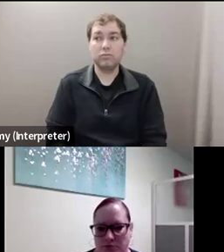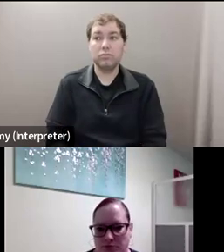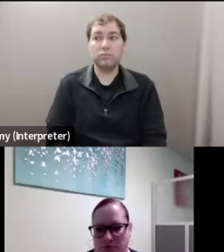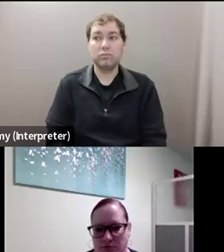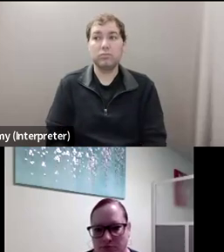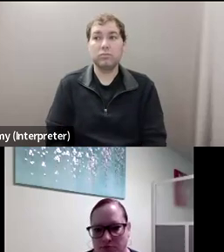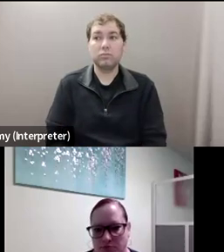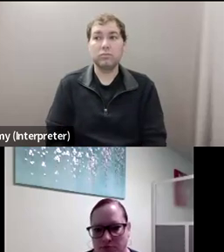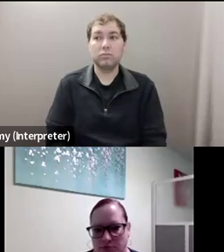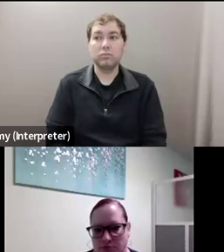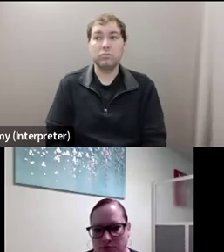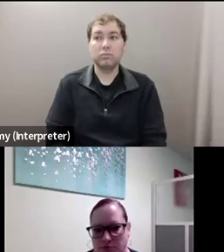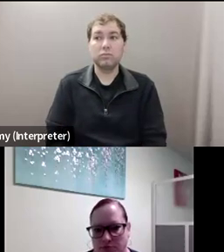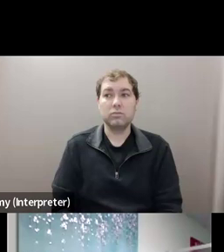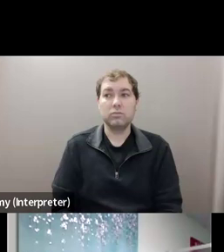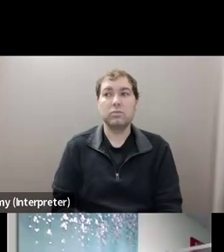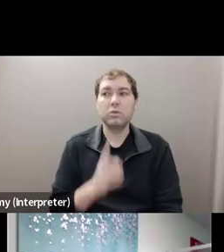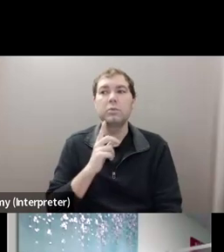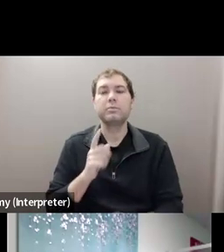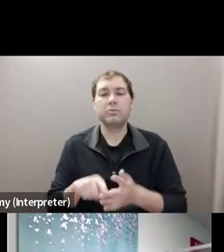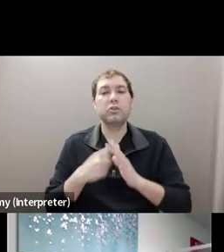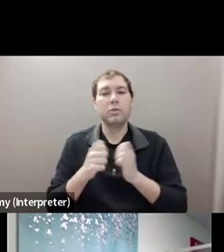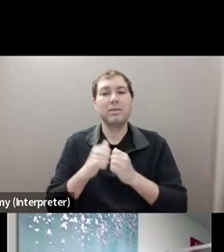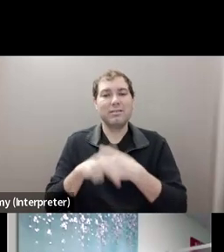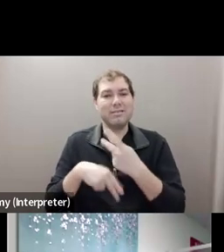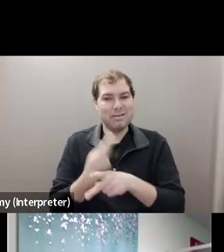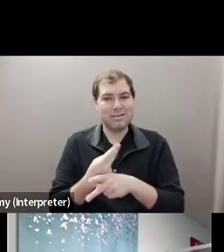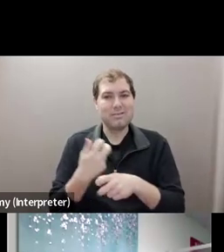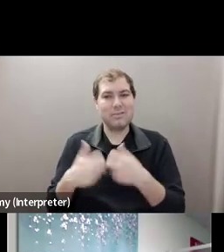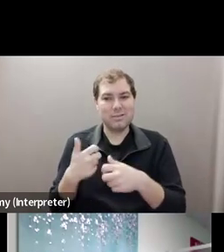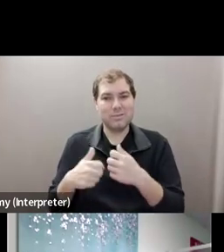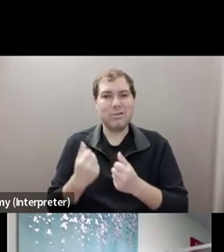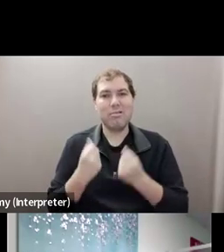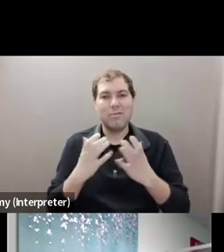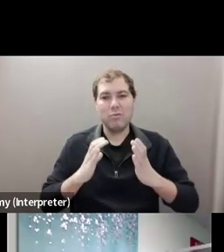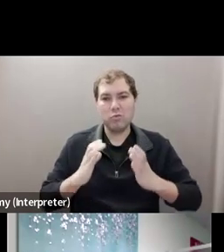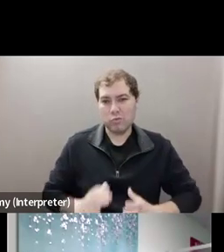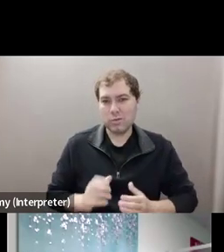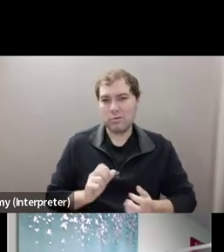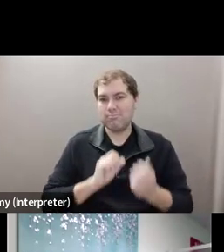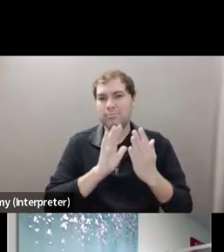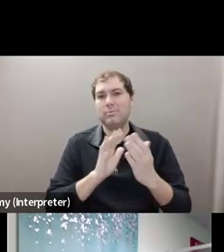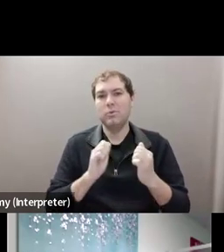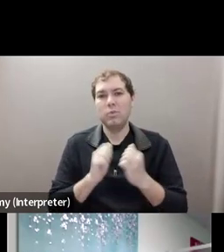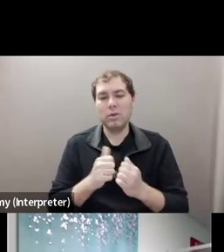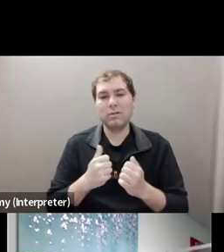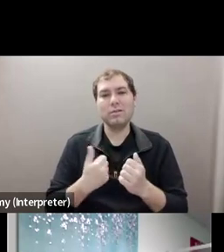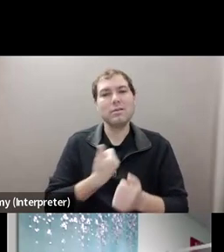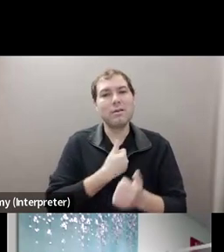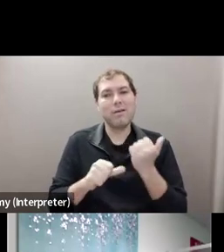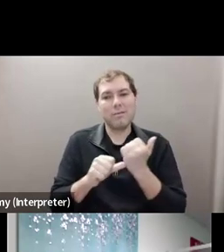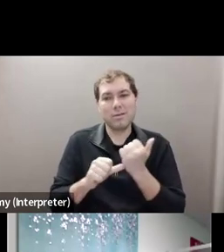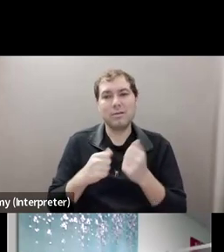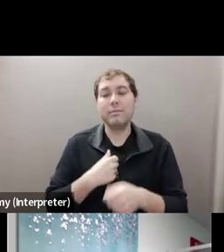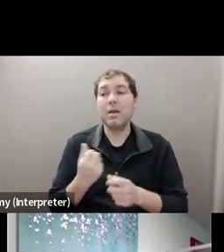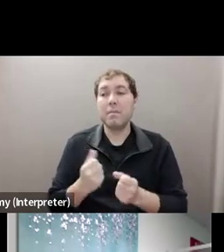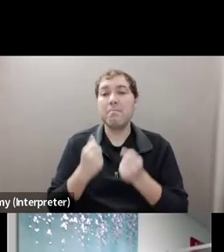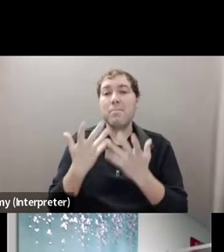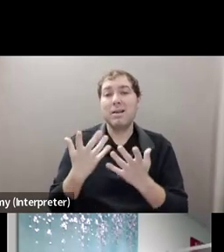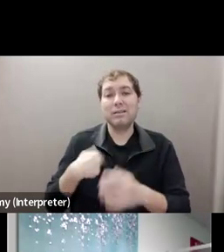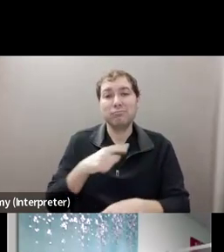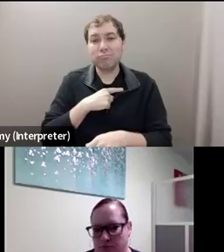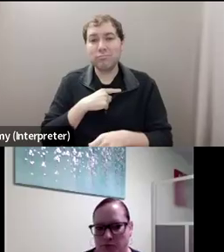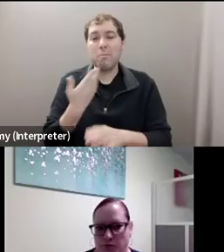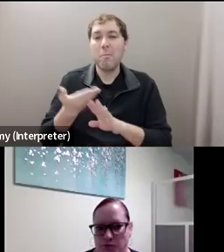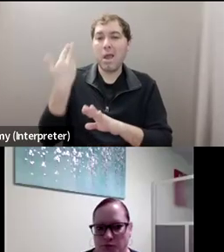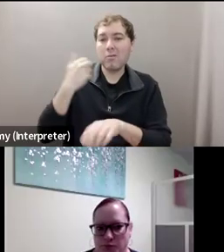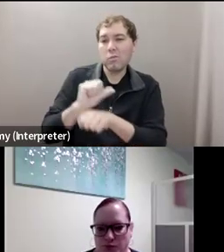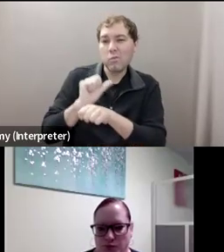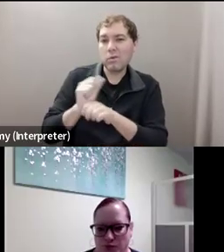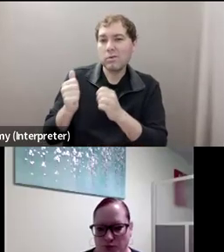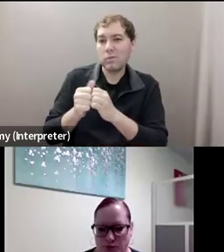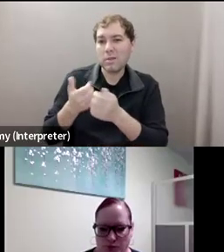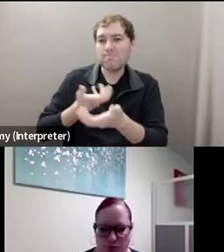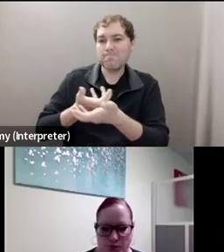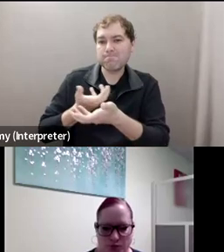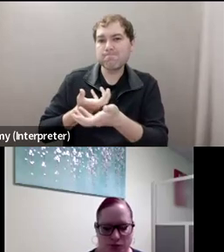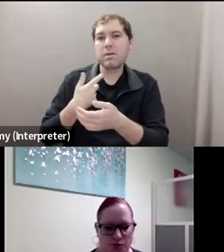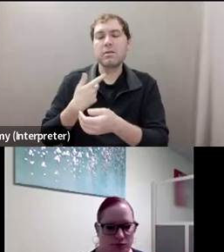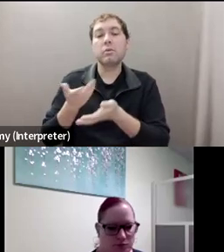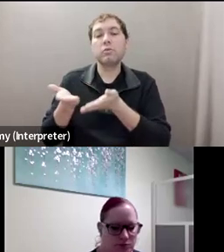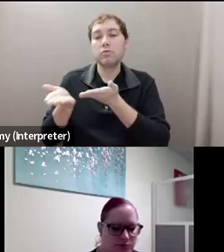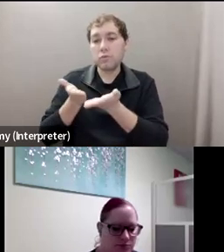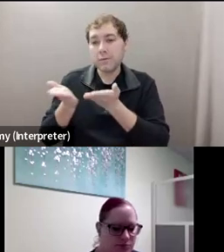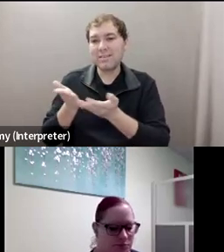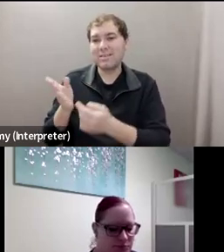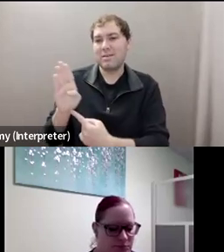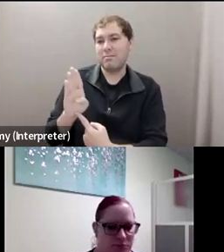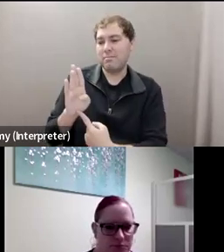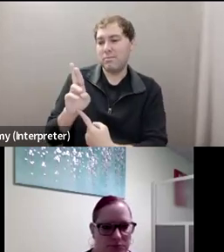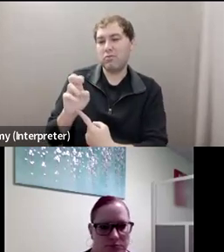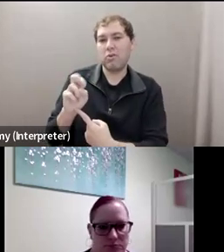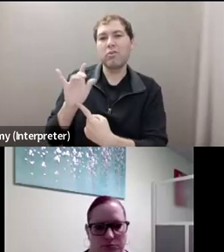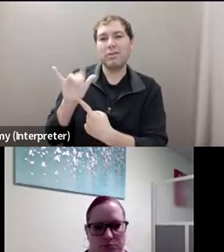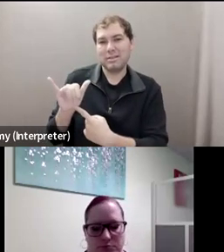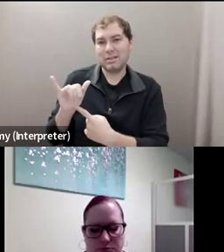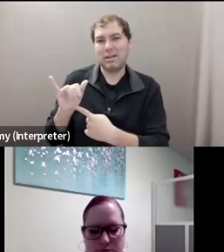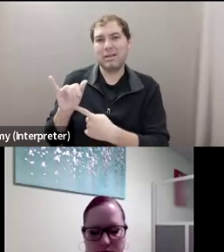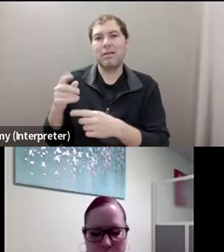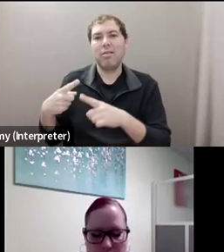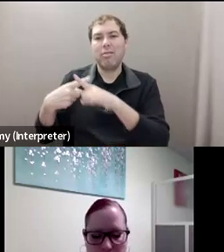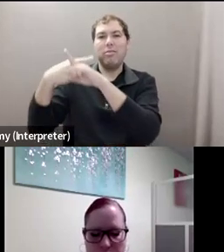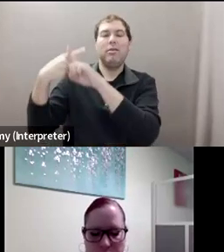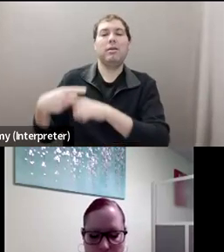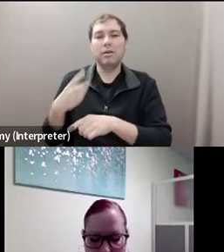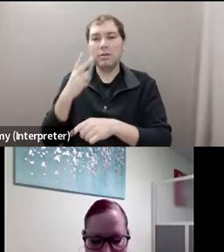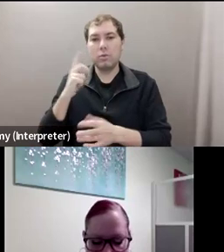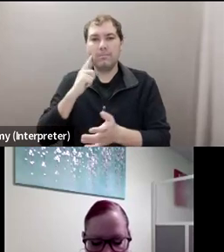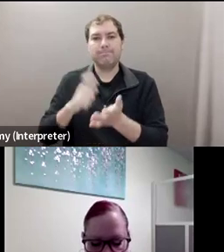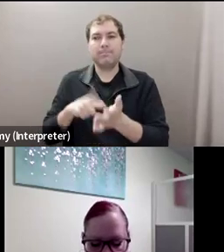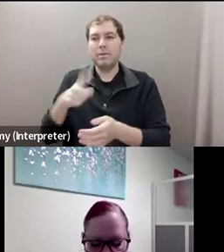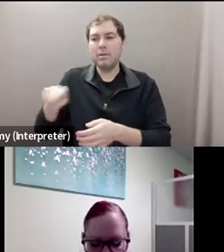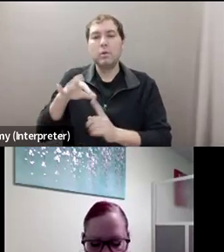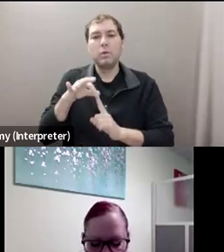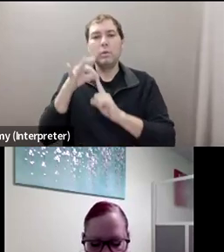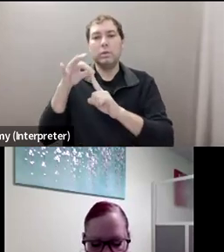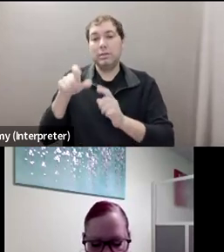Rebecca - APRIL: Let's start off with talking about the kinds of issues that a lot of our consumers need to self advocate with many of the consumers that I've worked with in the past are involved with a lot of services and bureaucracies that maybe don't always recognize their unique needs. Has anyone else had that experience.